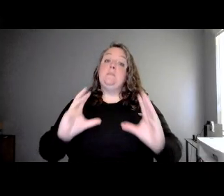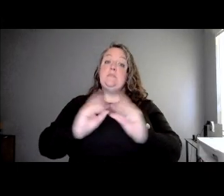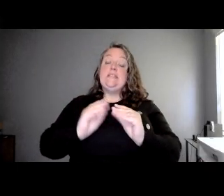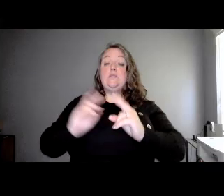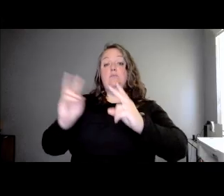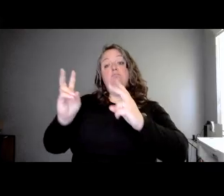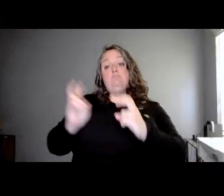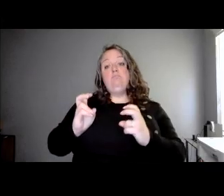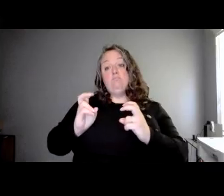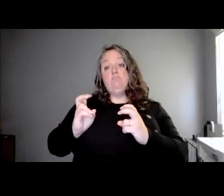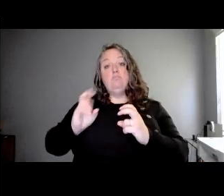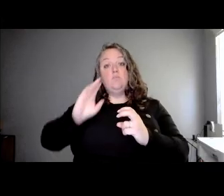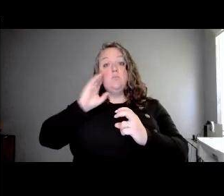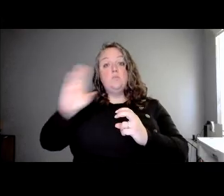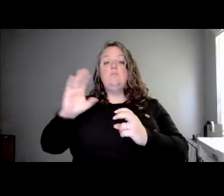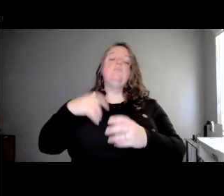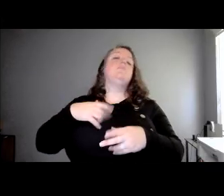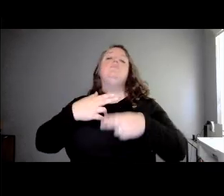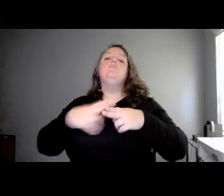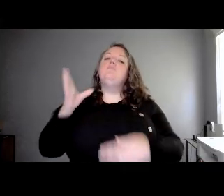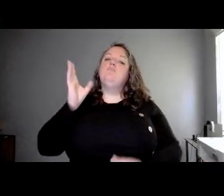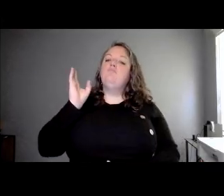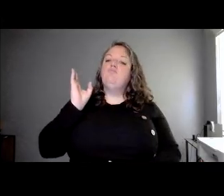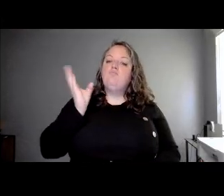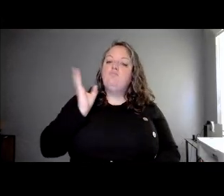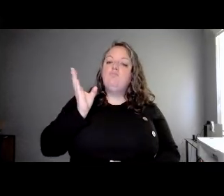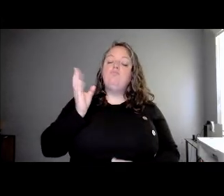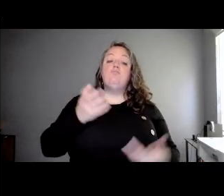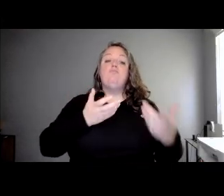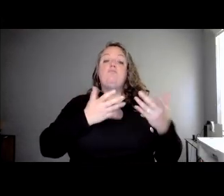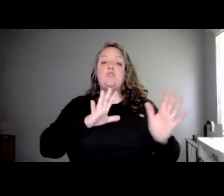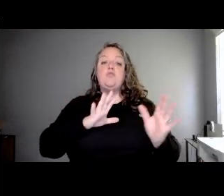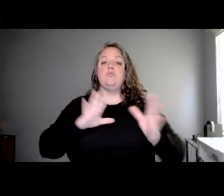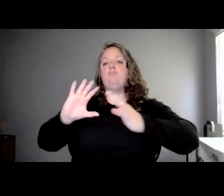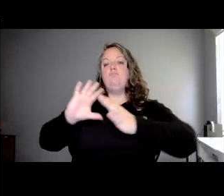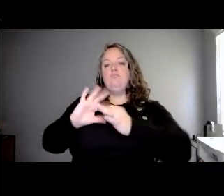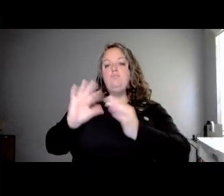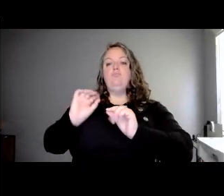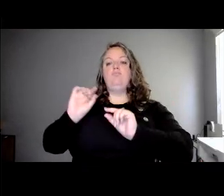and it will involve a short presentation and then some time for comments and questions at the end.